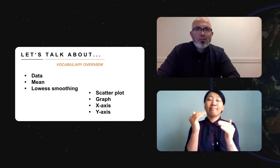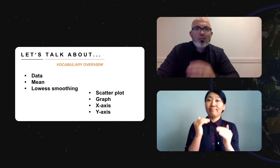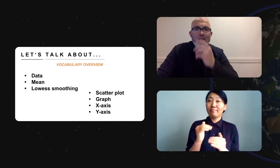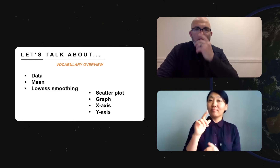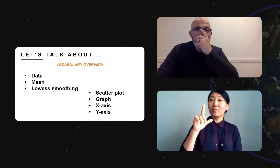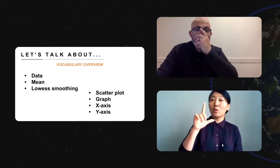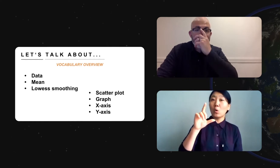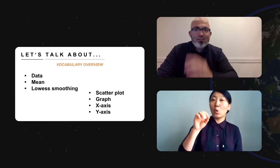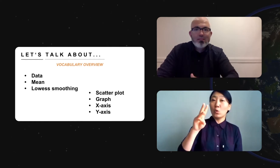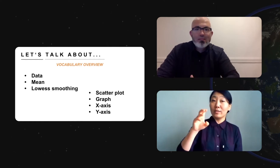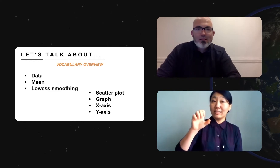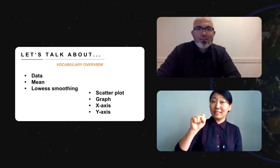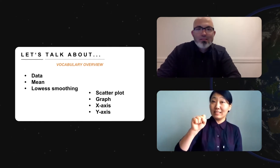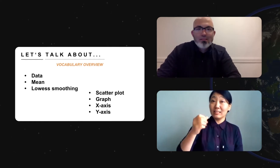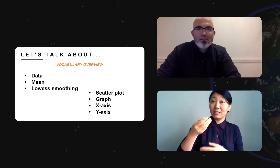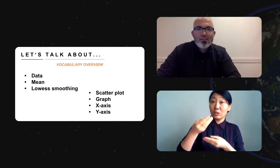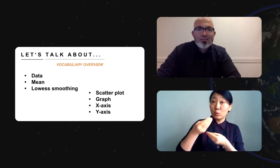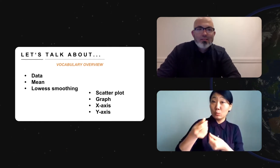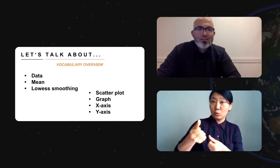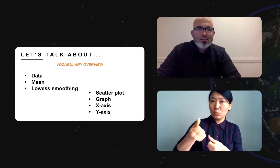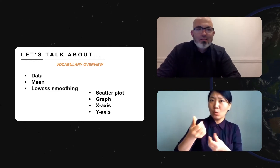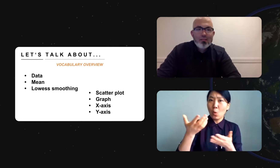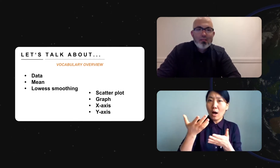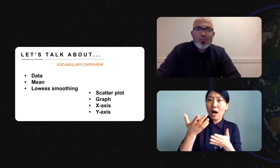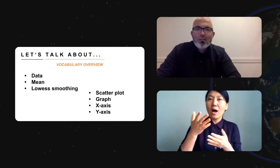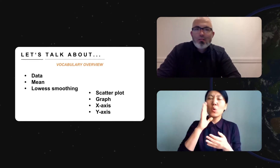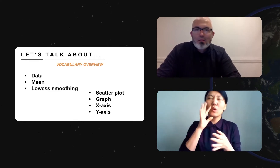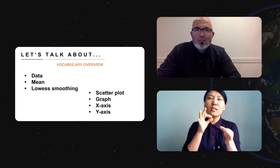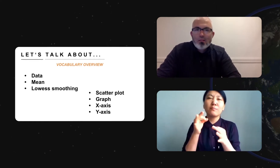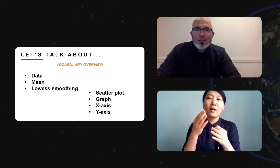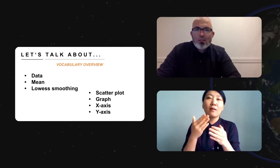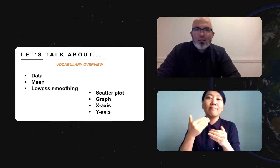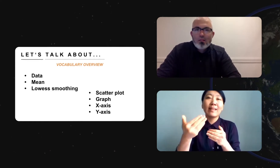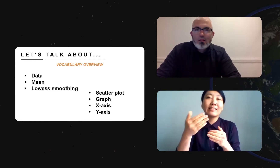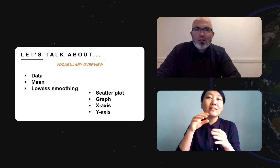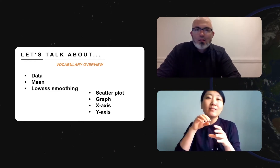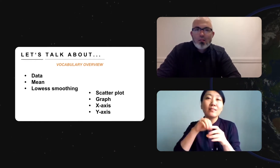of the weights would be the mean.